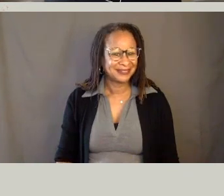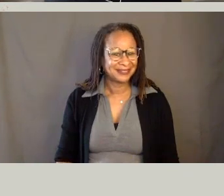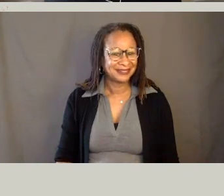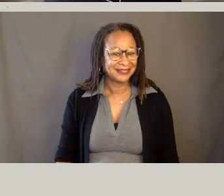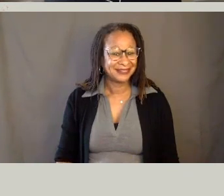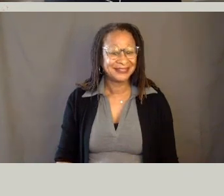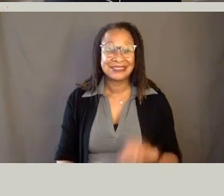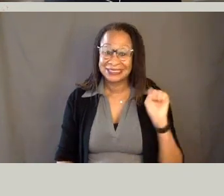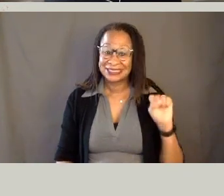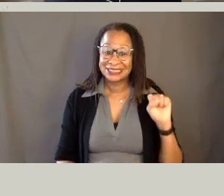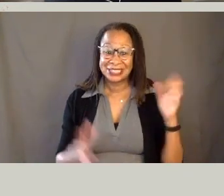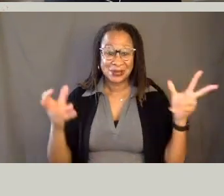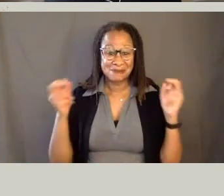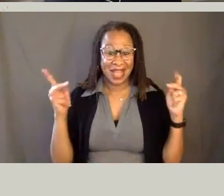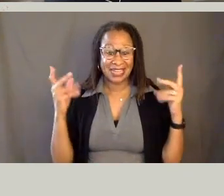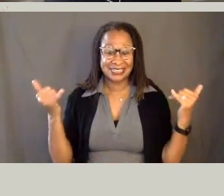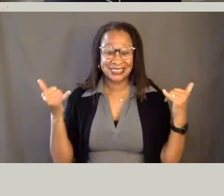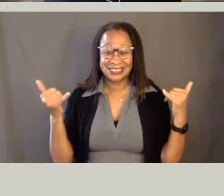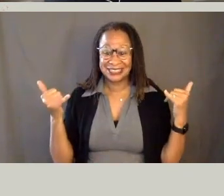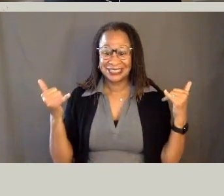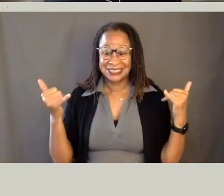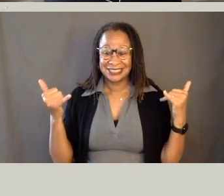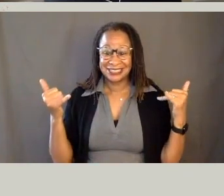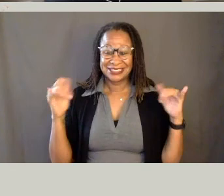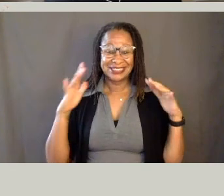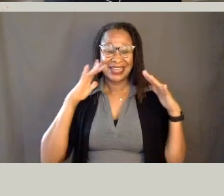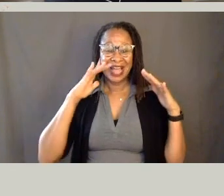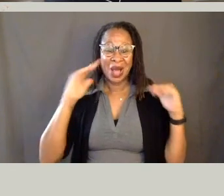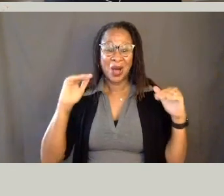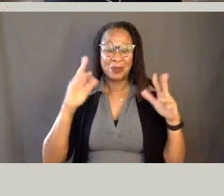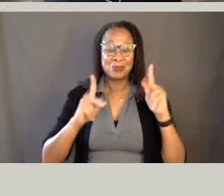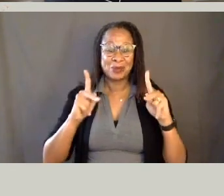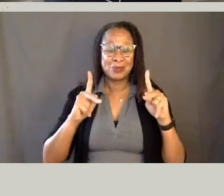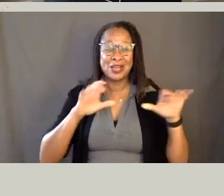Okay, Pat. I hope that people did a wonderful job of closing up.